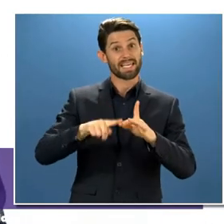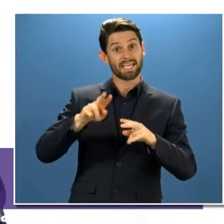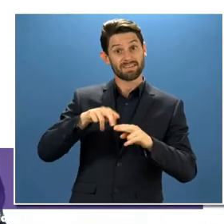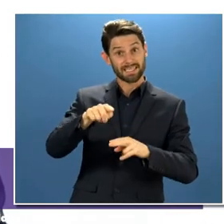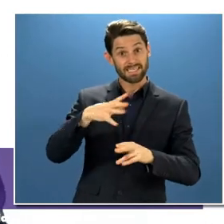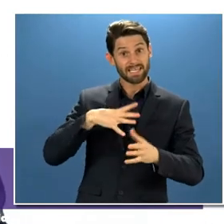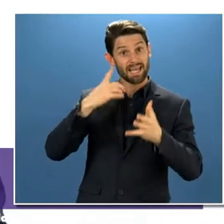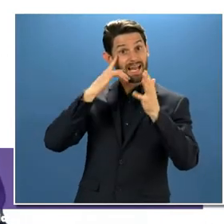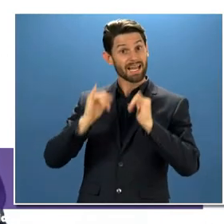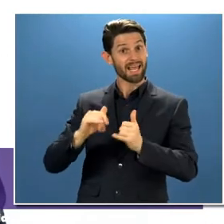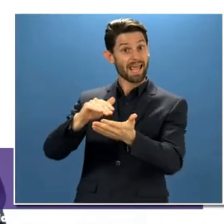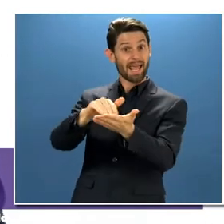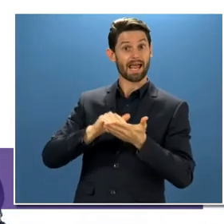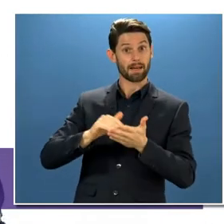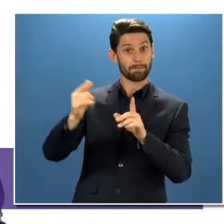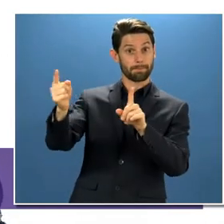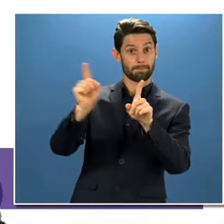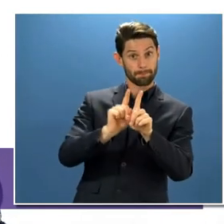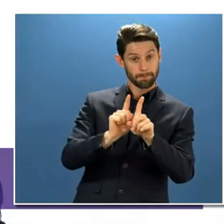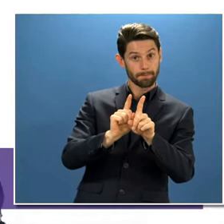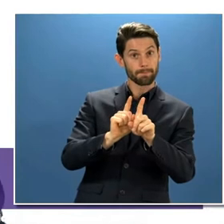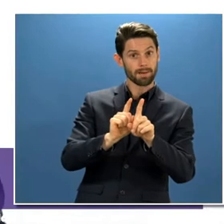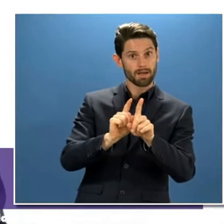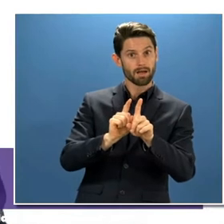for discrimination for themselves, much like the Australian Competition and